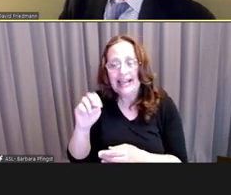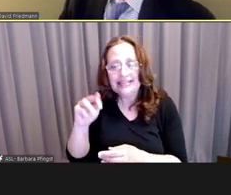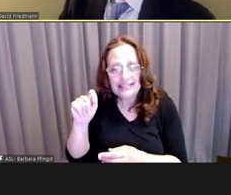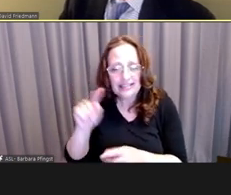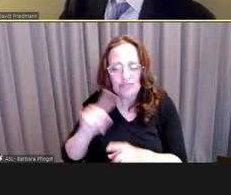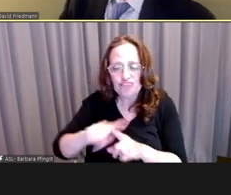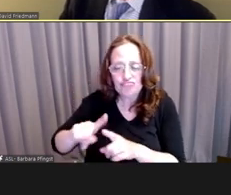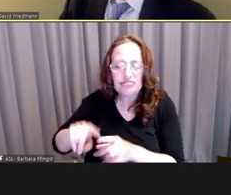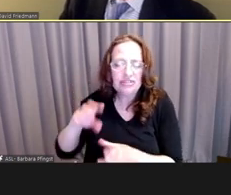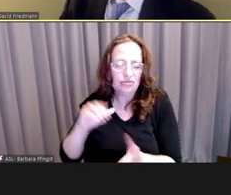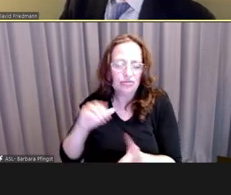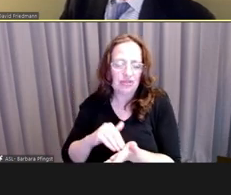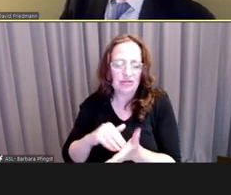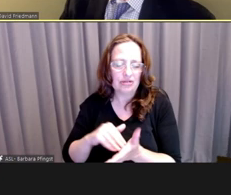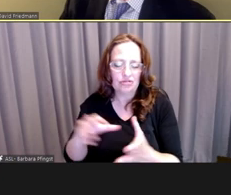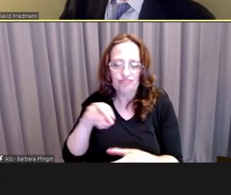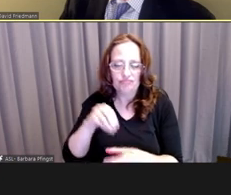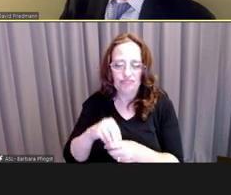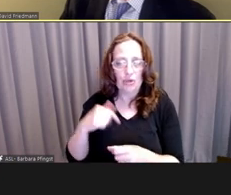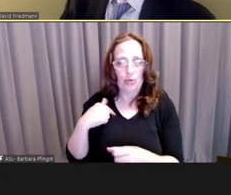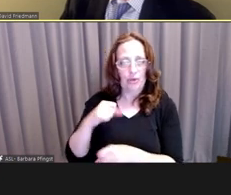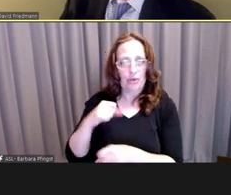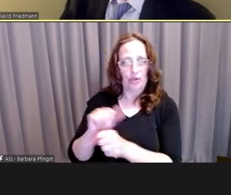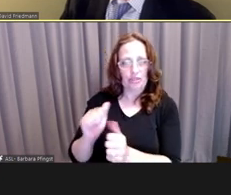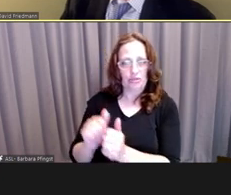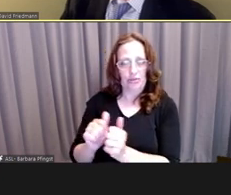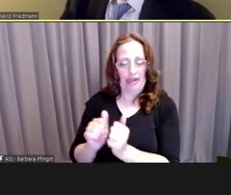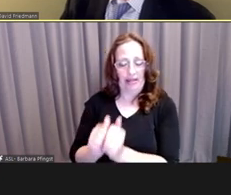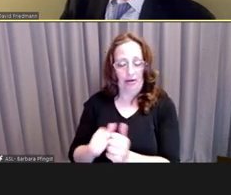results of recent testing. If I see the genetic testing, I'm letting the audiologist know what